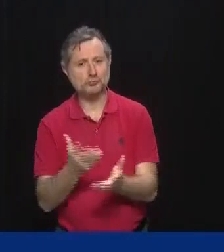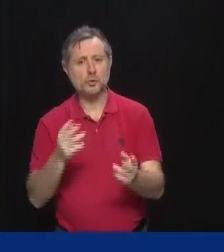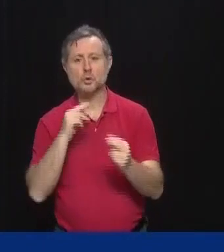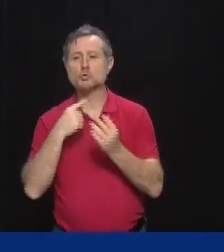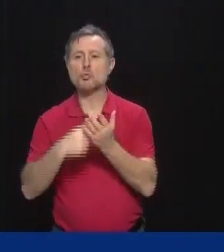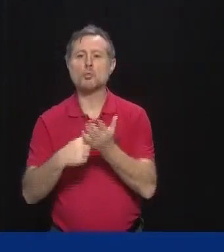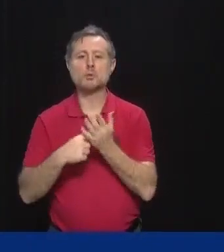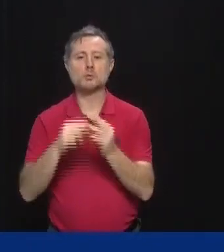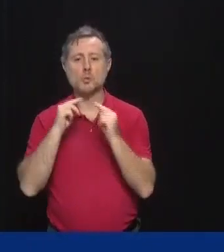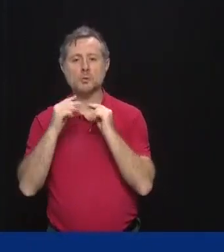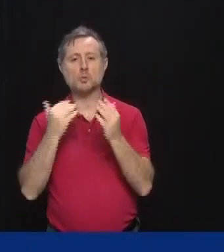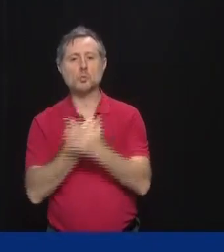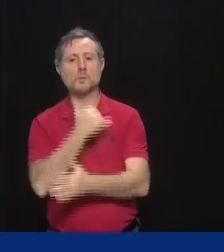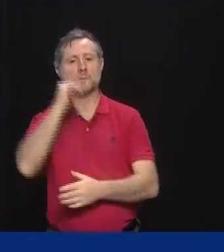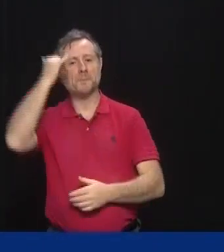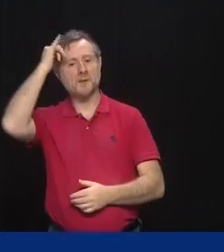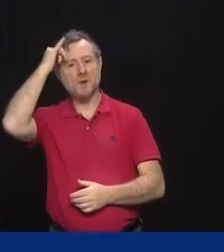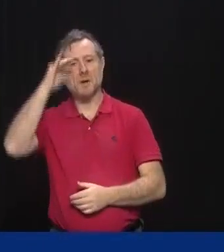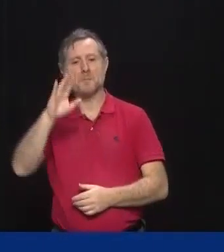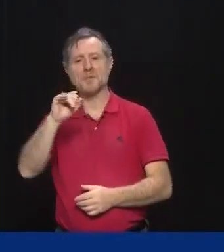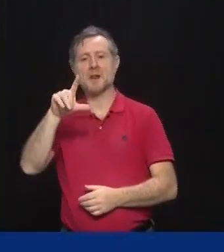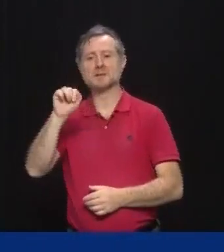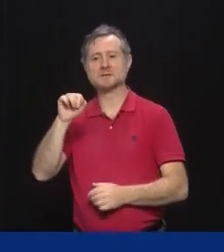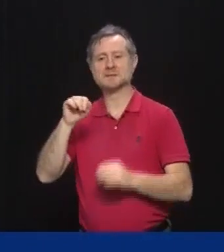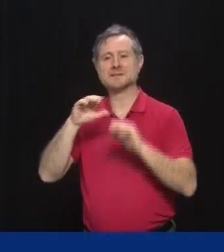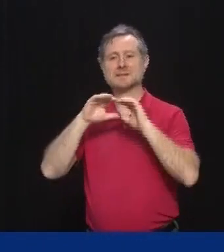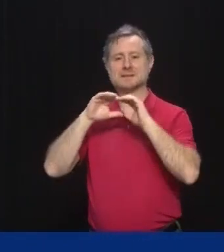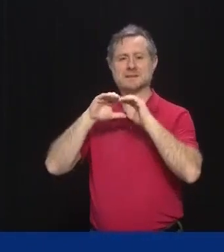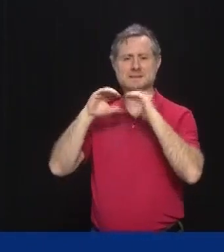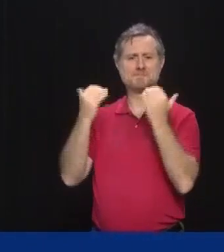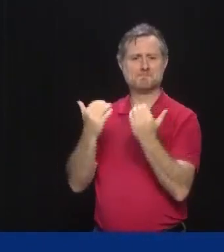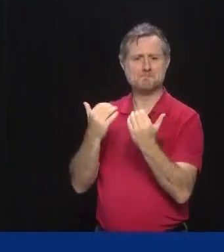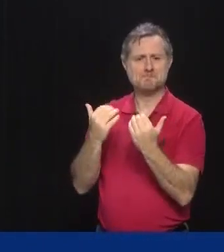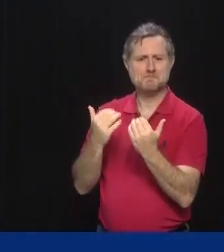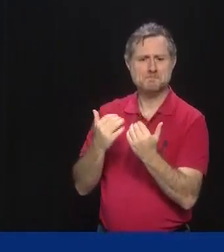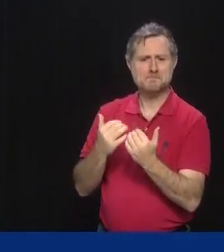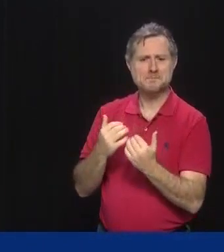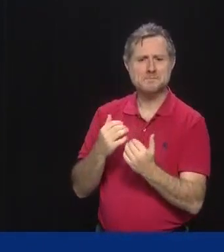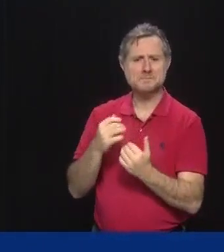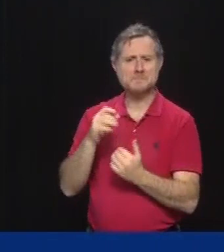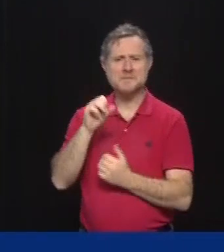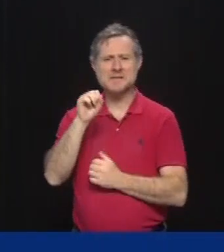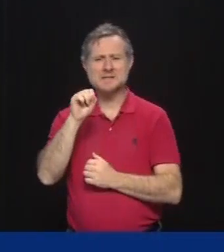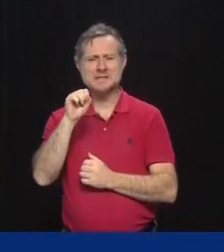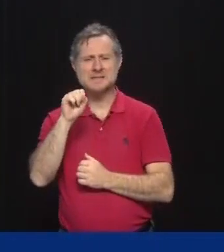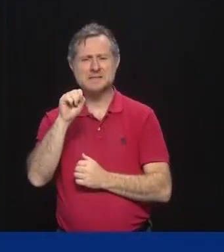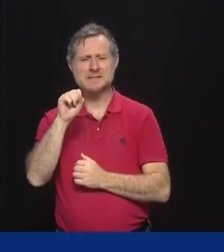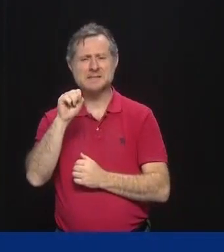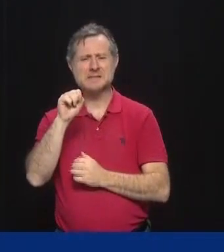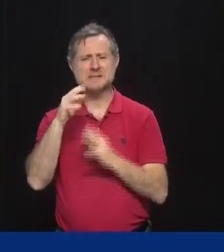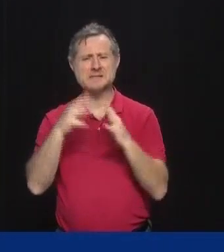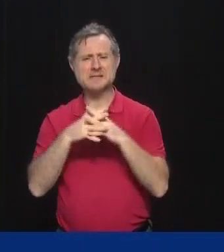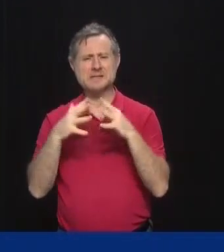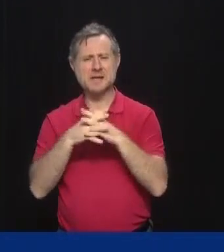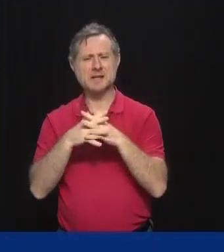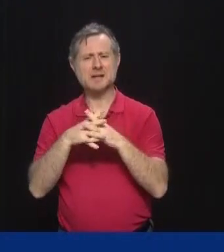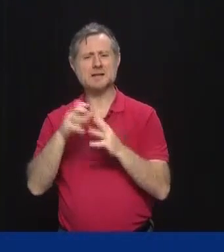THEY'RE HAPPY YOU GOT THE DIFFERENT SIDES TALKING IN THE BILLS STADIUM.